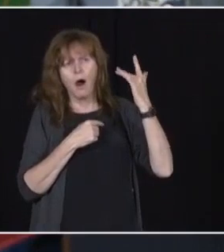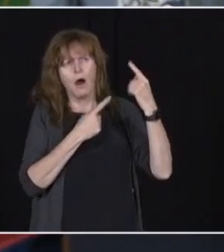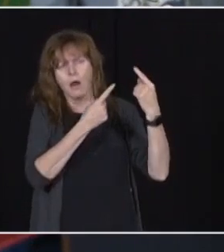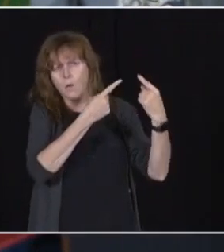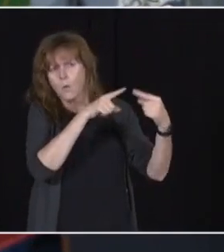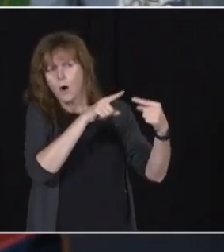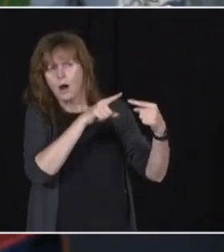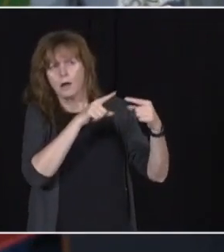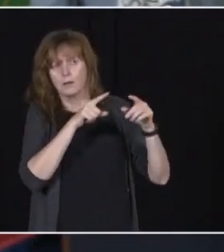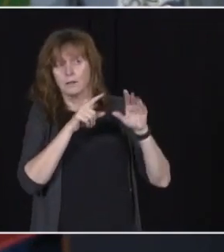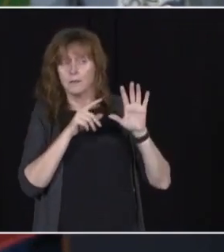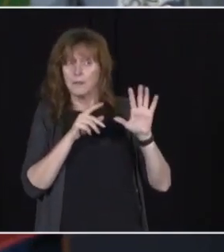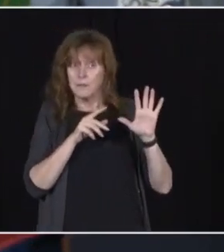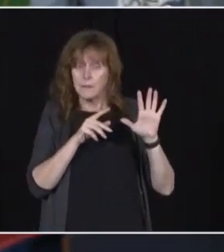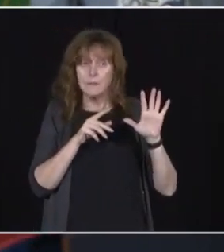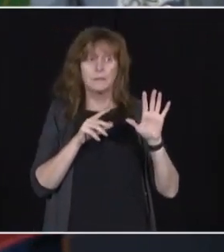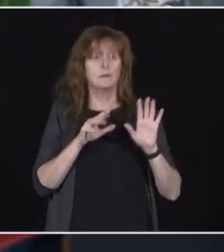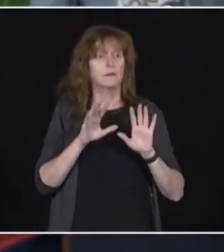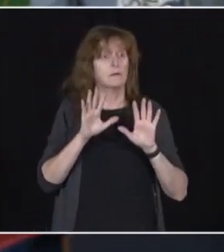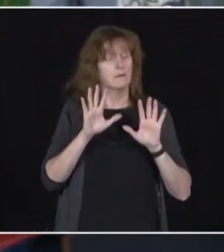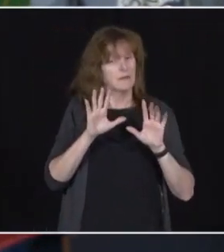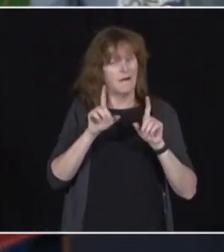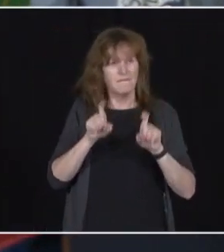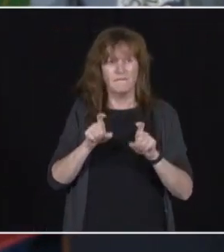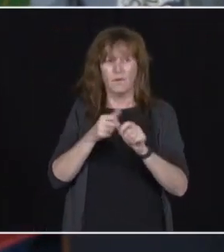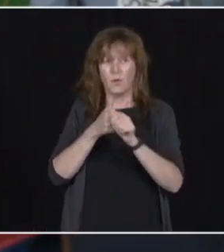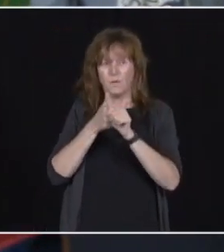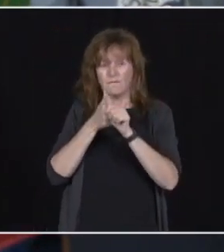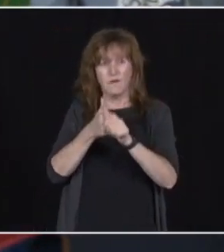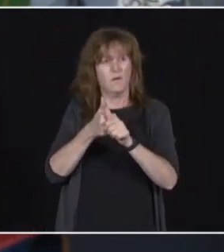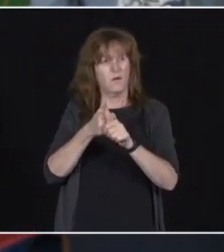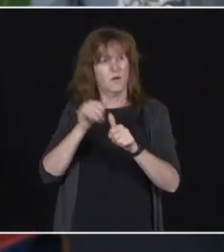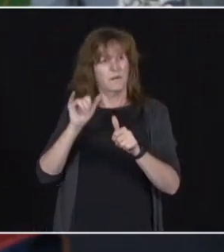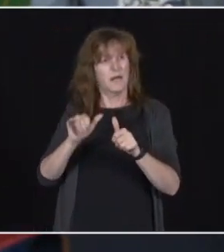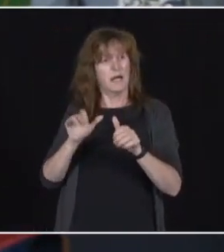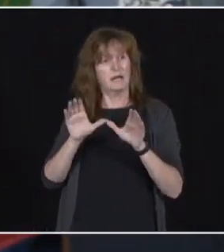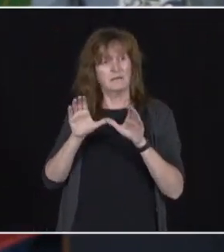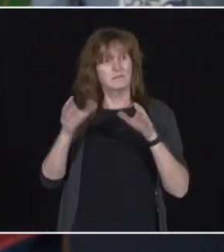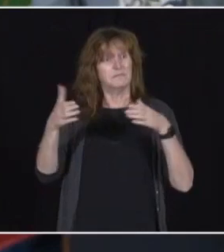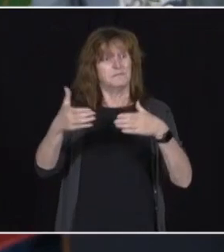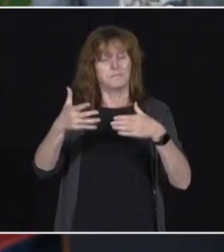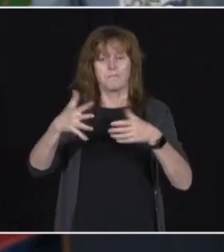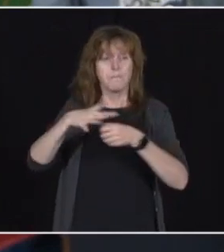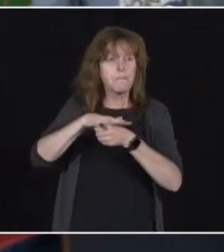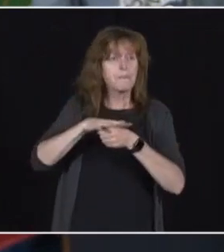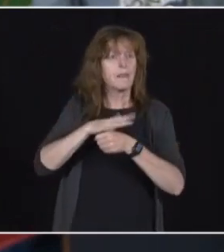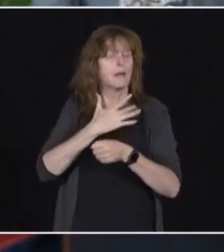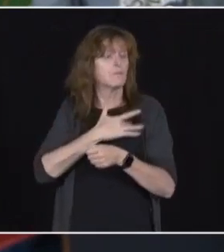So international models that look at when the second wave might or could be. We have had some theories around why it would